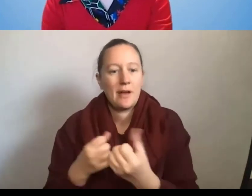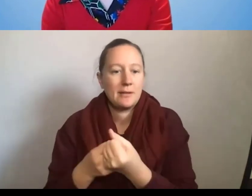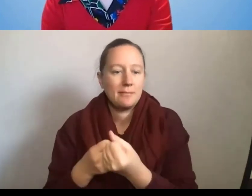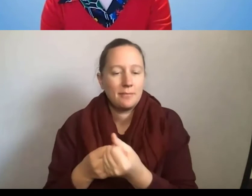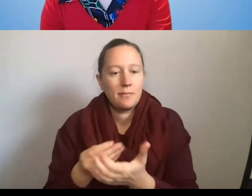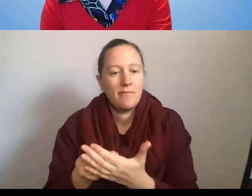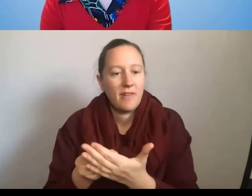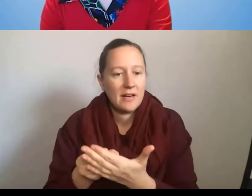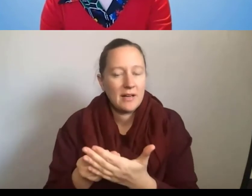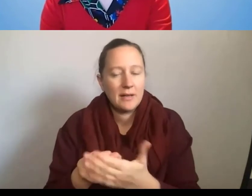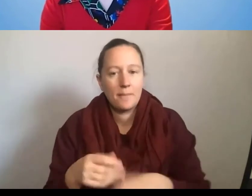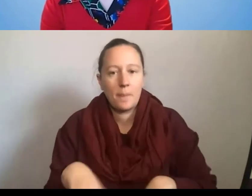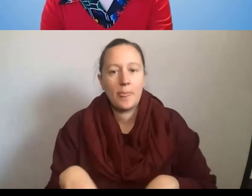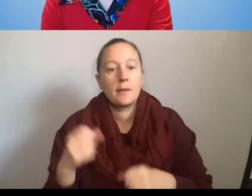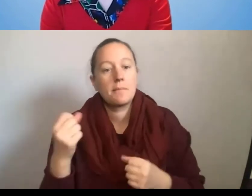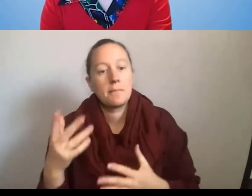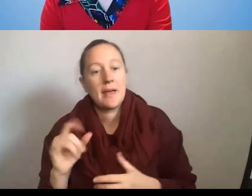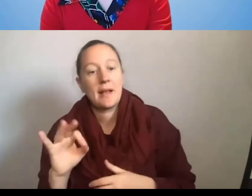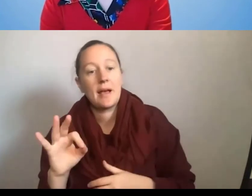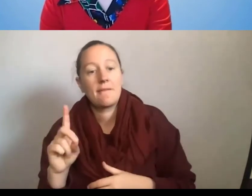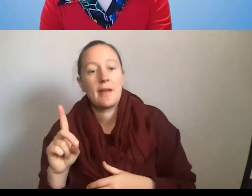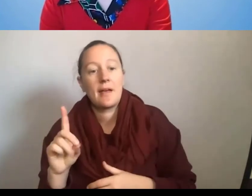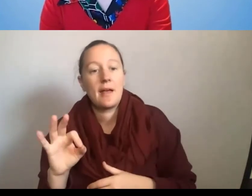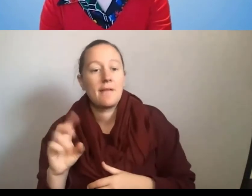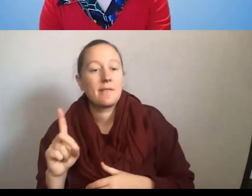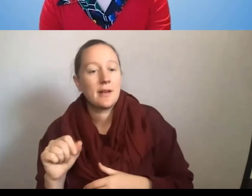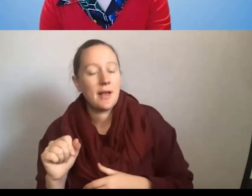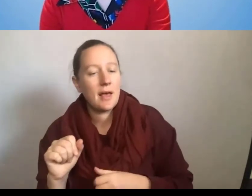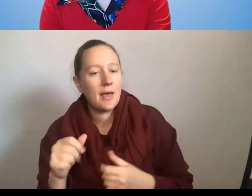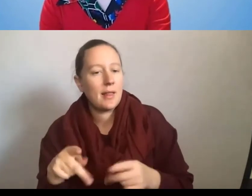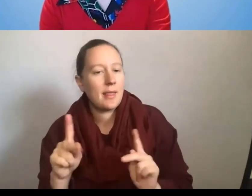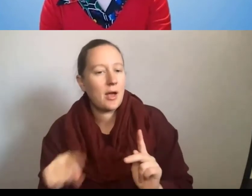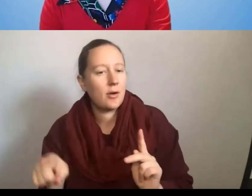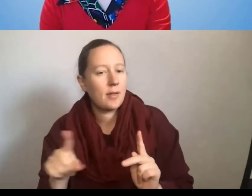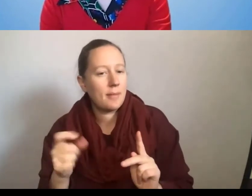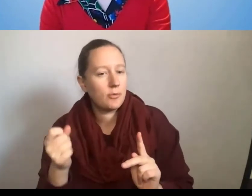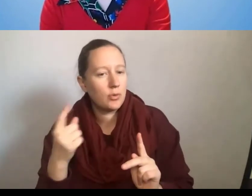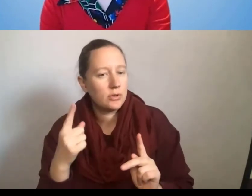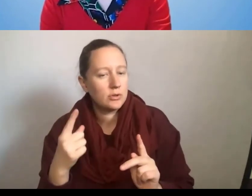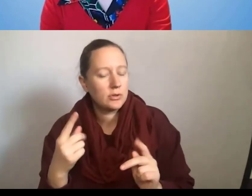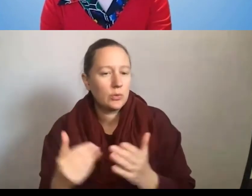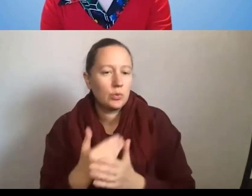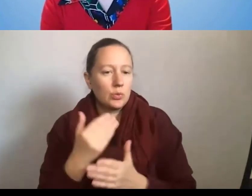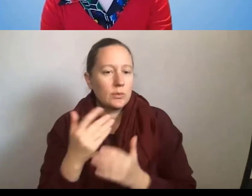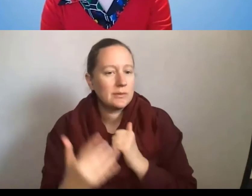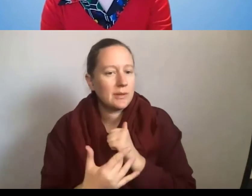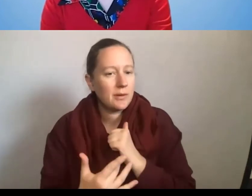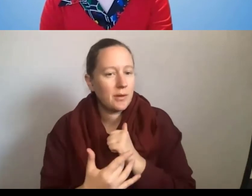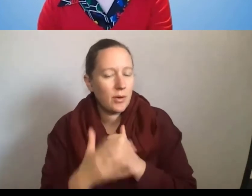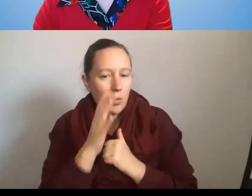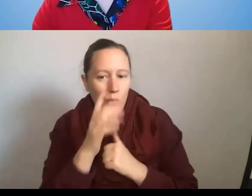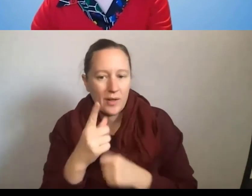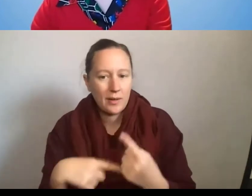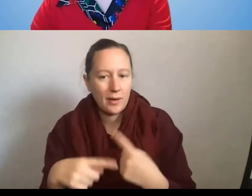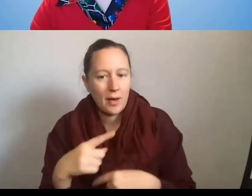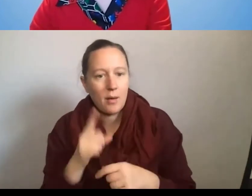and allowed the FDA to understand the new technology that was going to be coming and appearing on their desk,